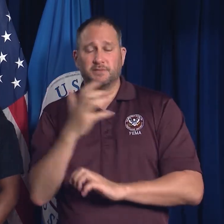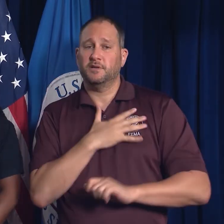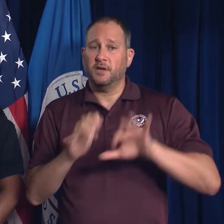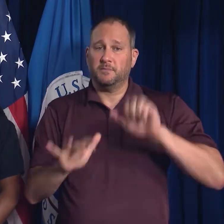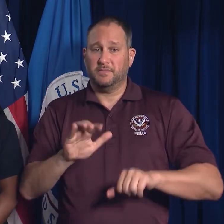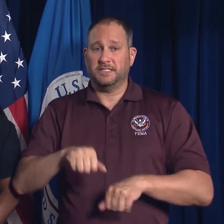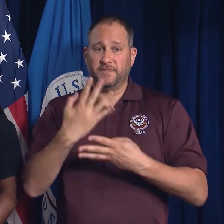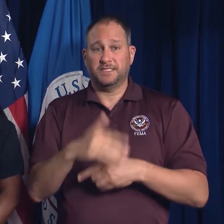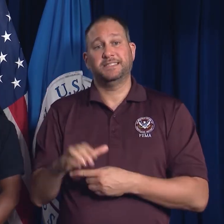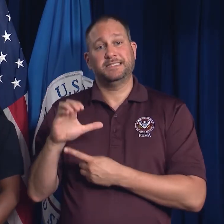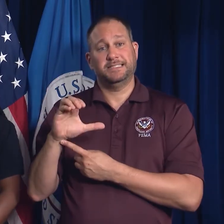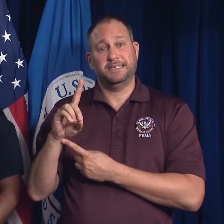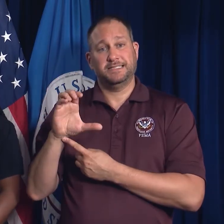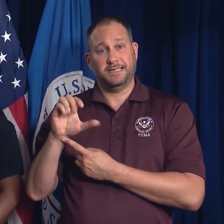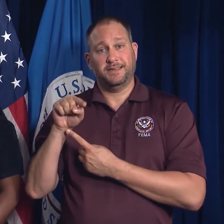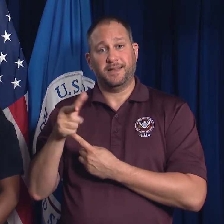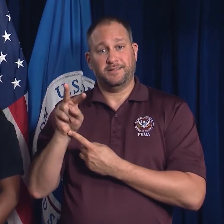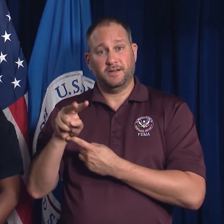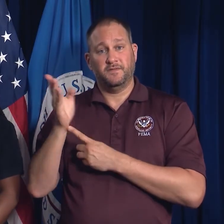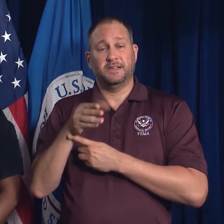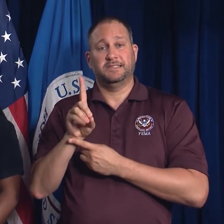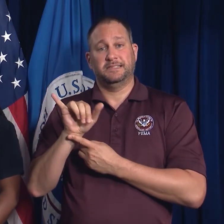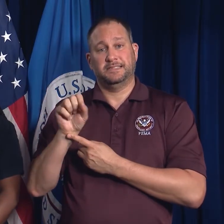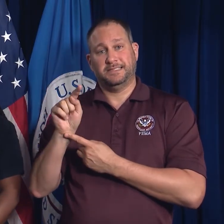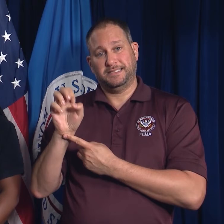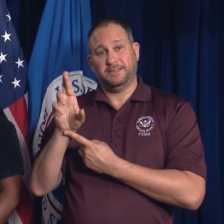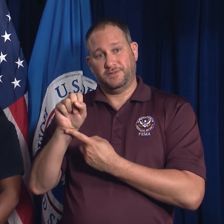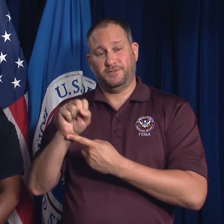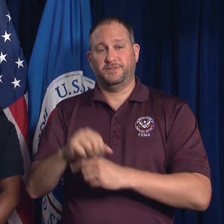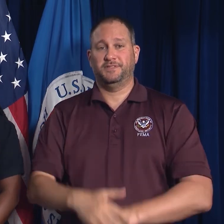please visit www.cdc.gov/disasters.